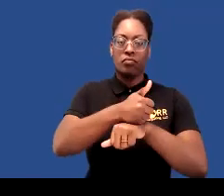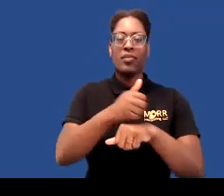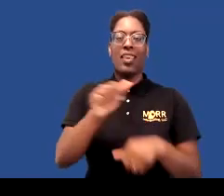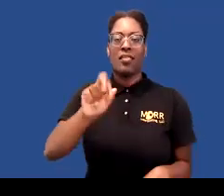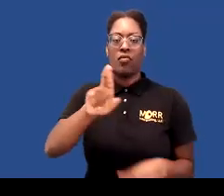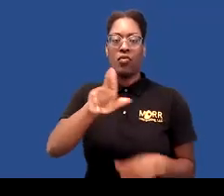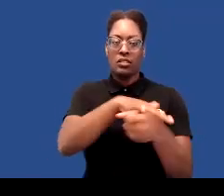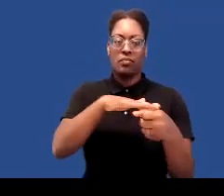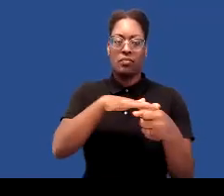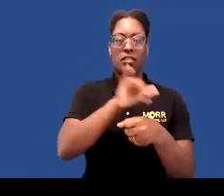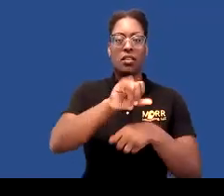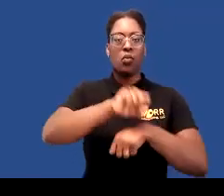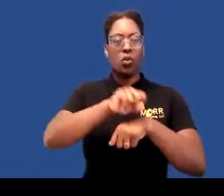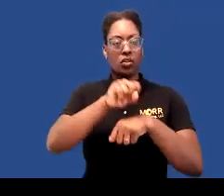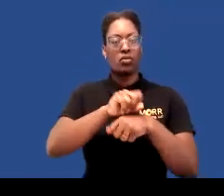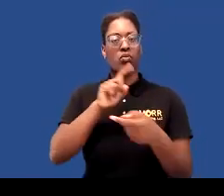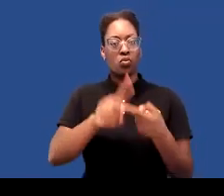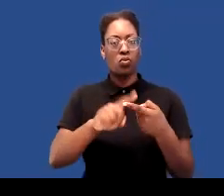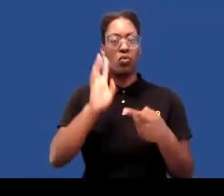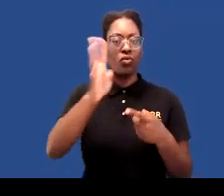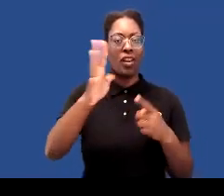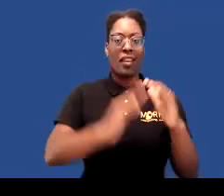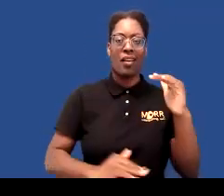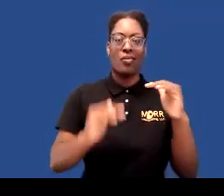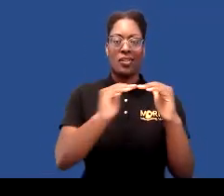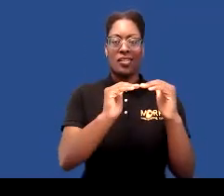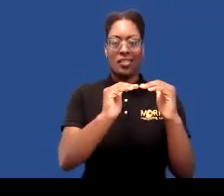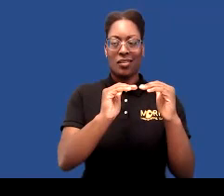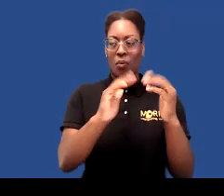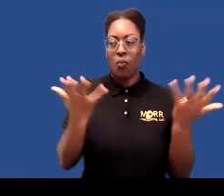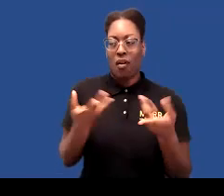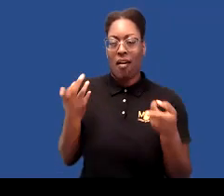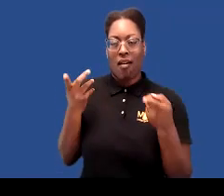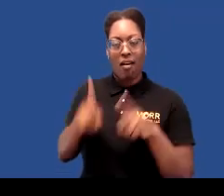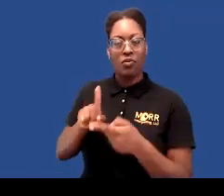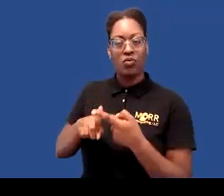I know I'm kind of dancing around the question, and it's only because I don't have a firm answer, so I apologize for that.